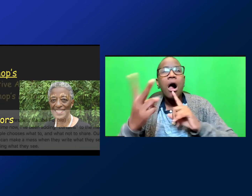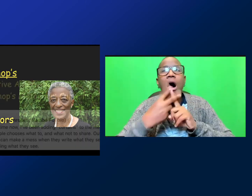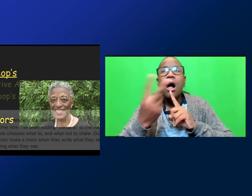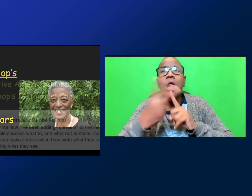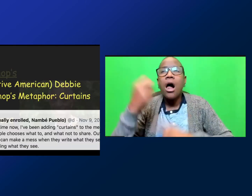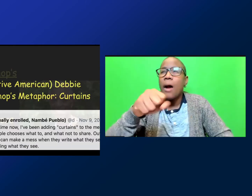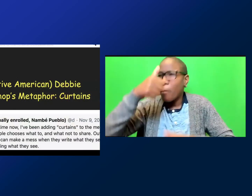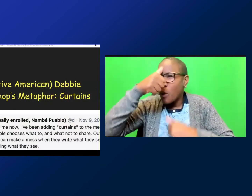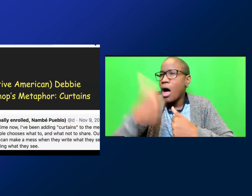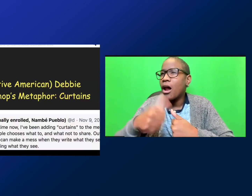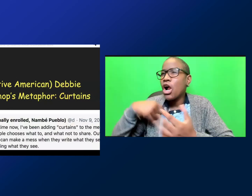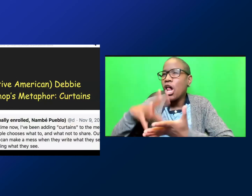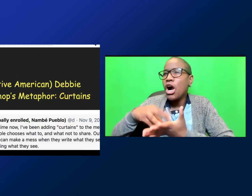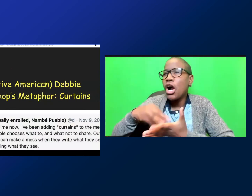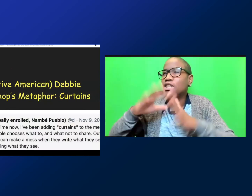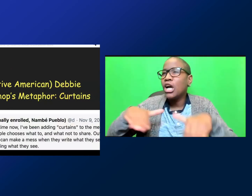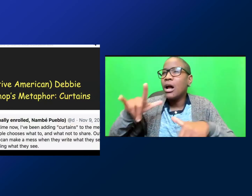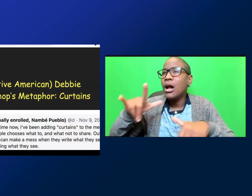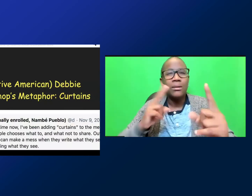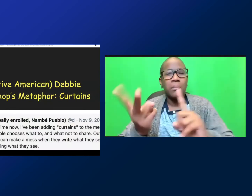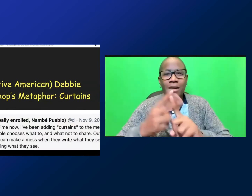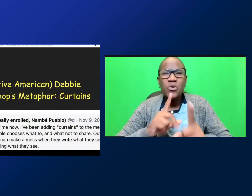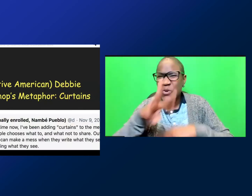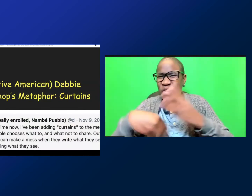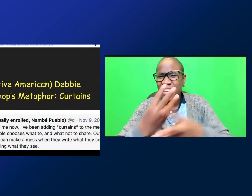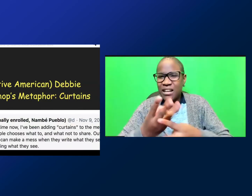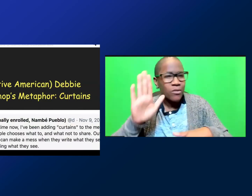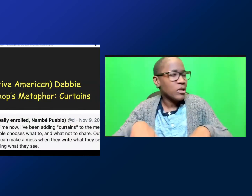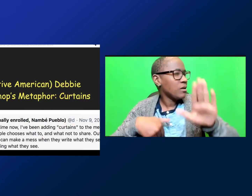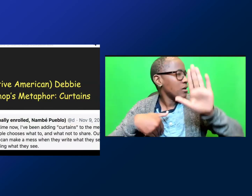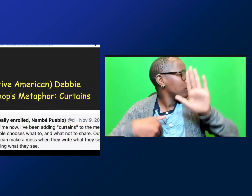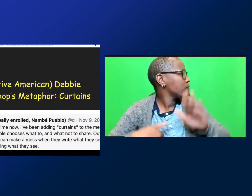now this is where both a member of that marginalized group and a student from that white